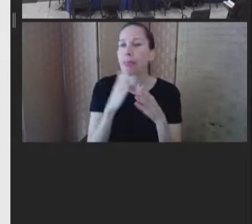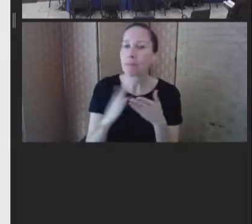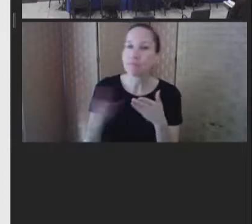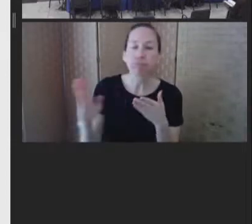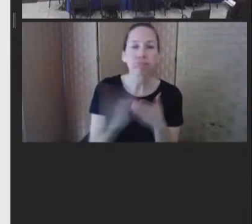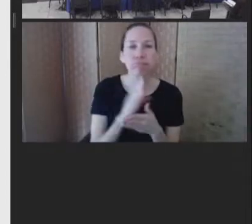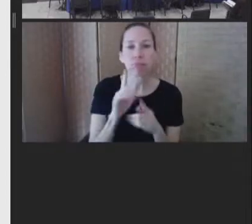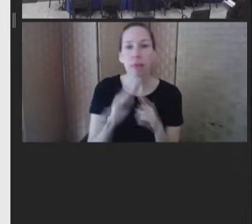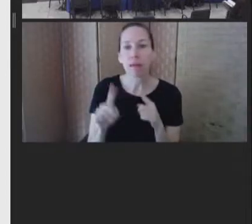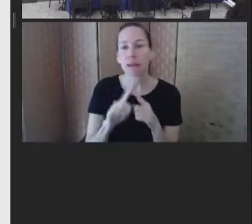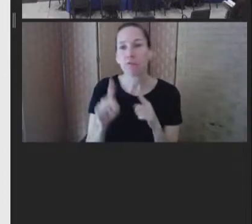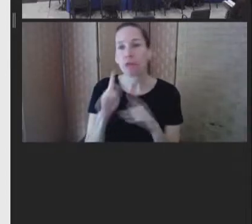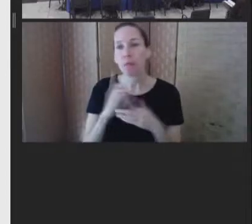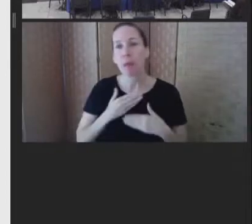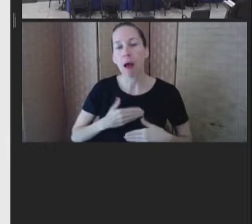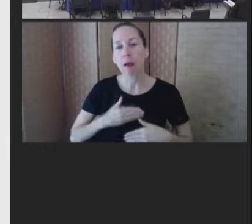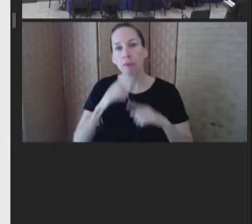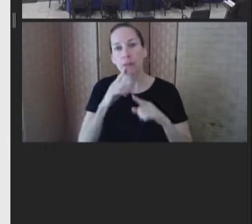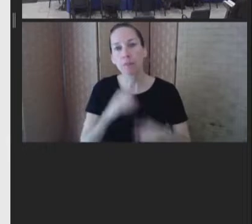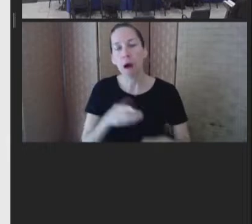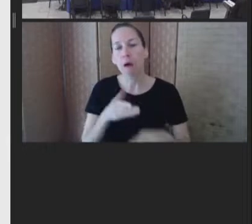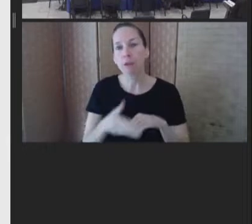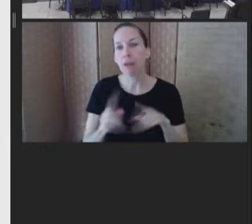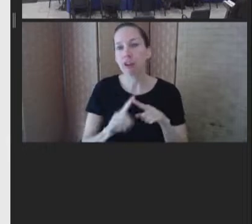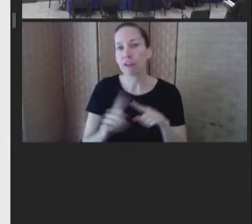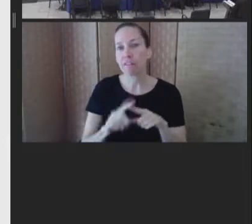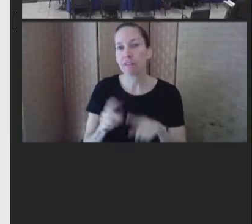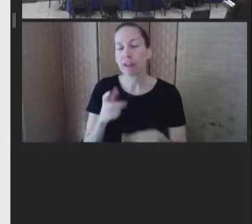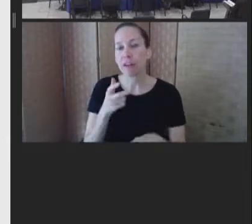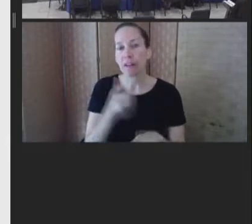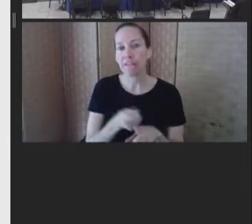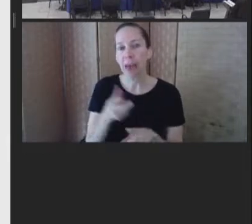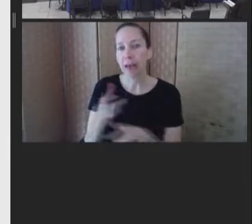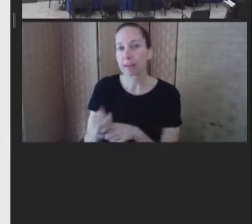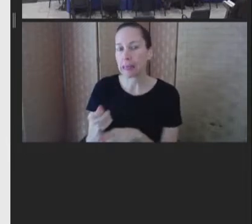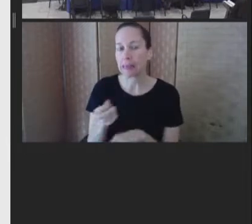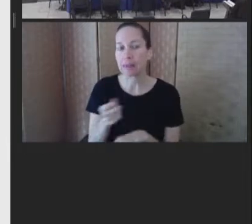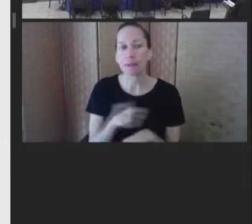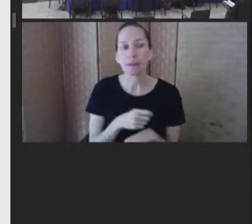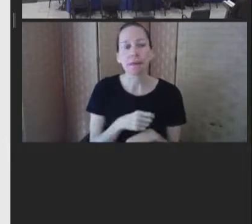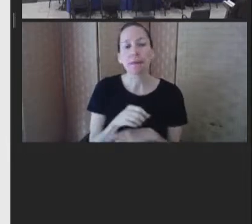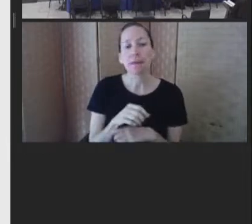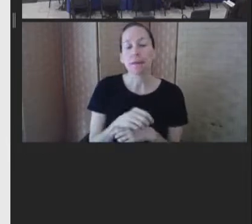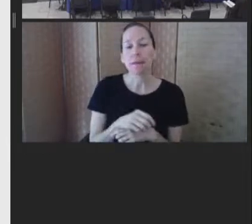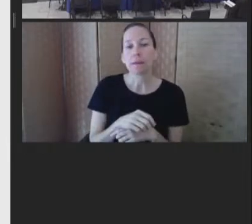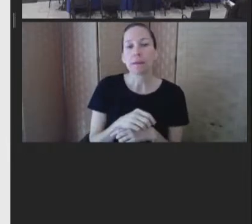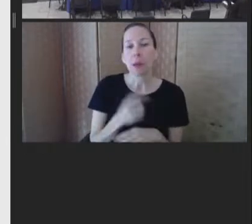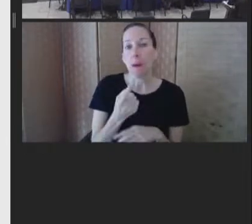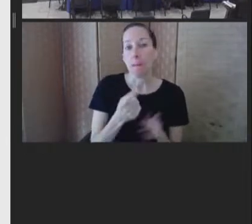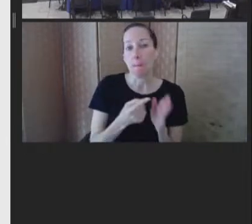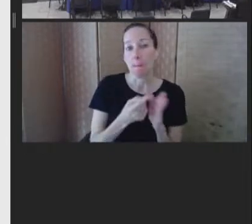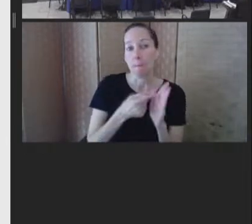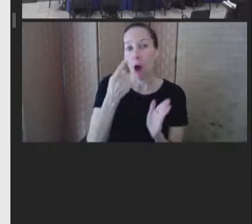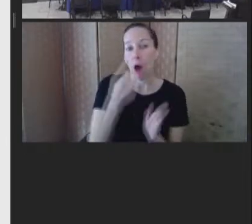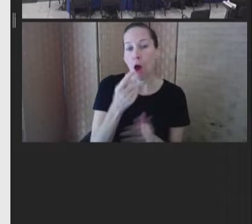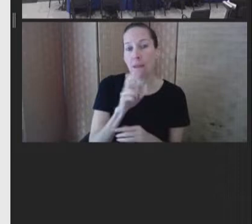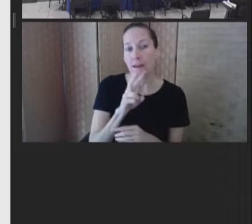vaccine variant candidates, either monovalent or bivalent, comparing them to the prototype